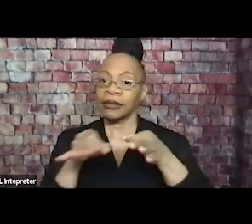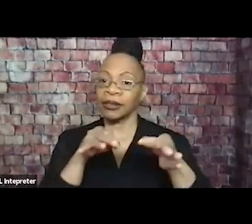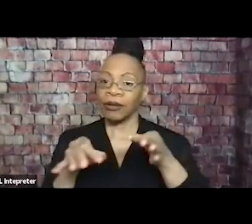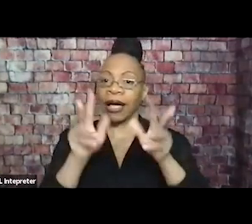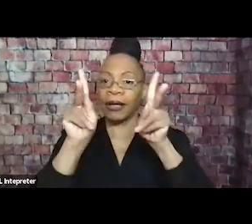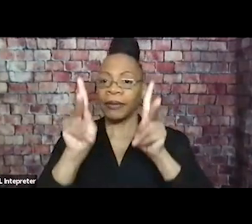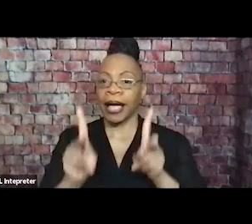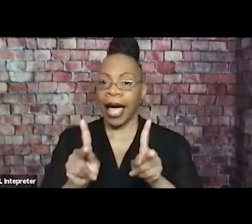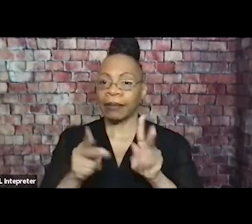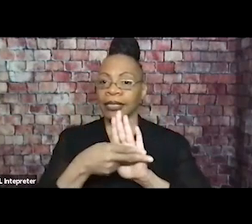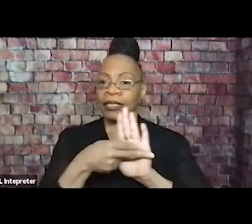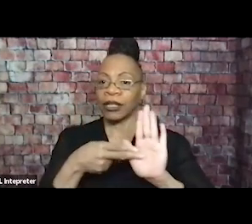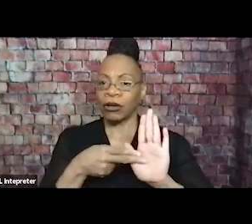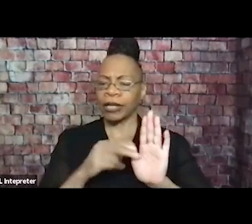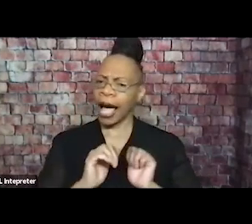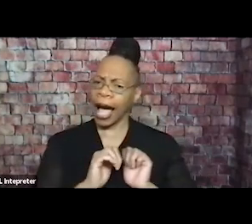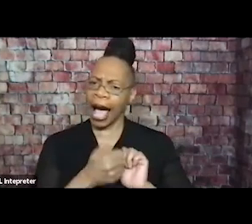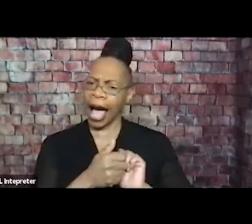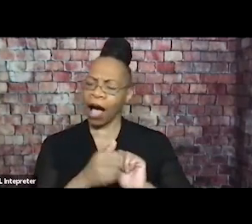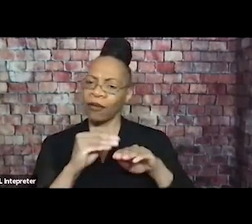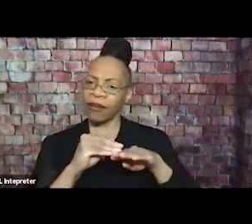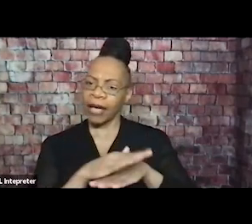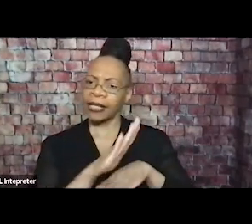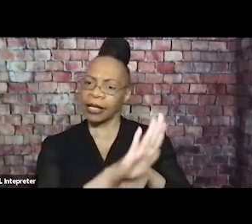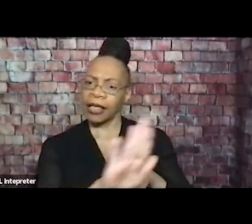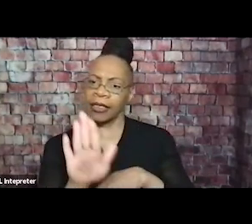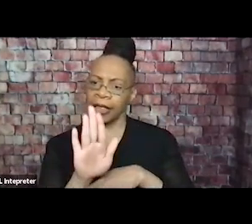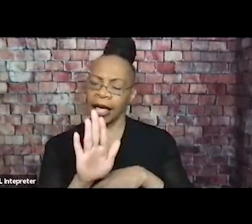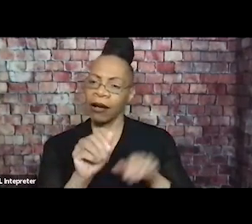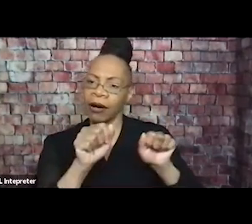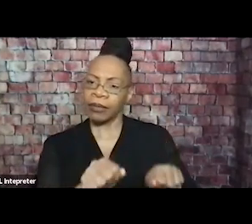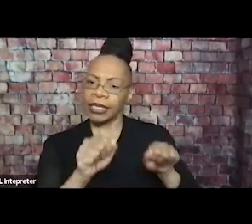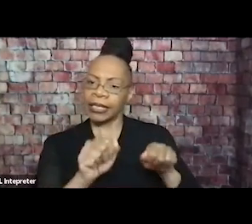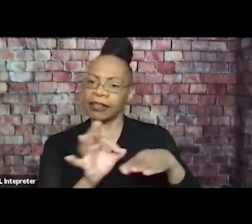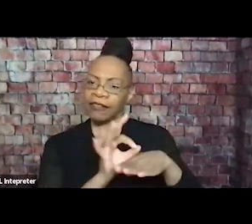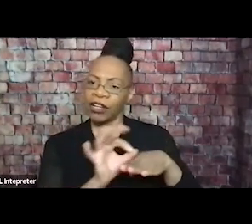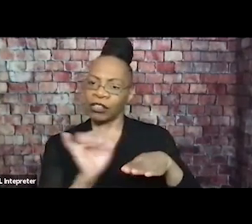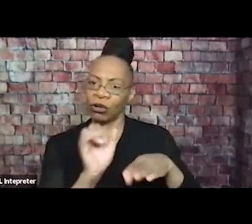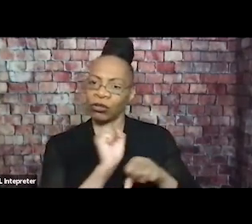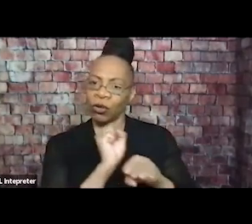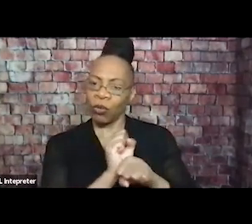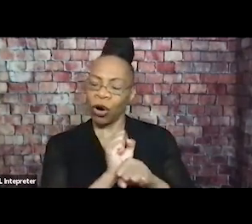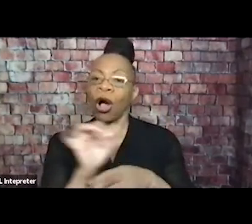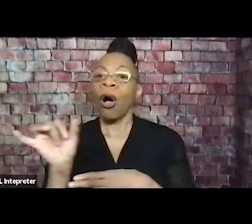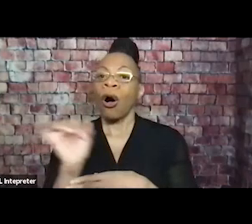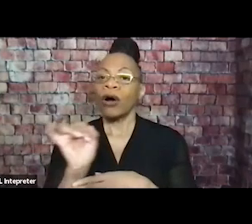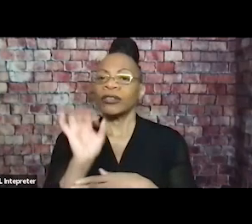and how their diagnosis affects their ability to function and work. It is also gonna paint that complete picture of the applicant.